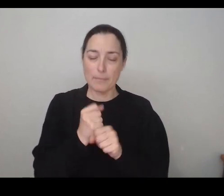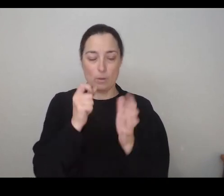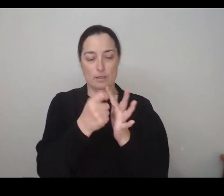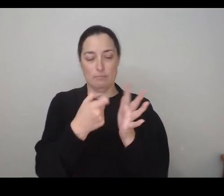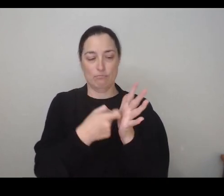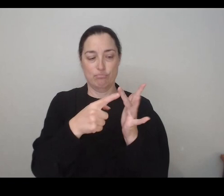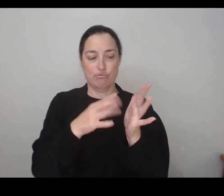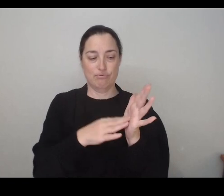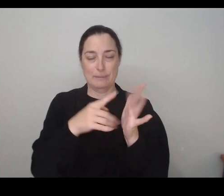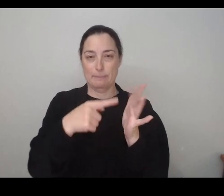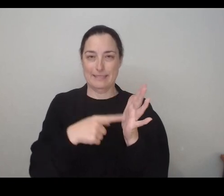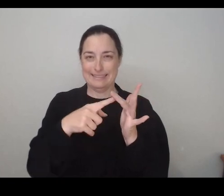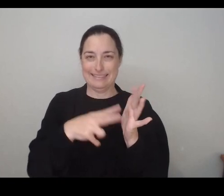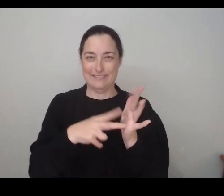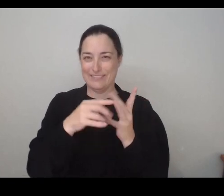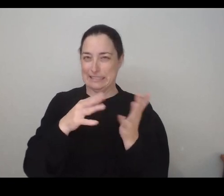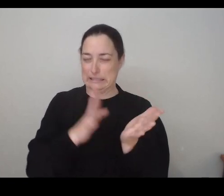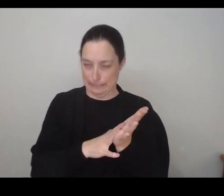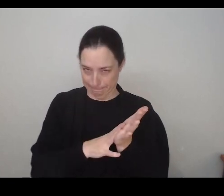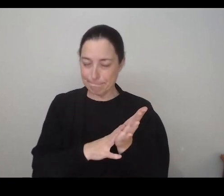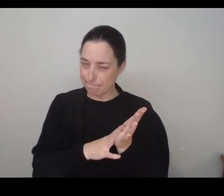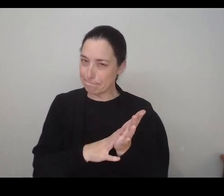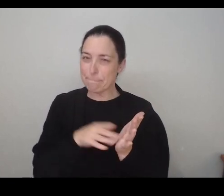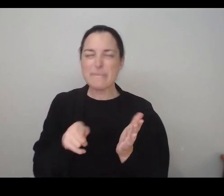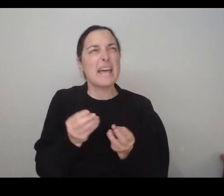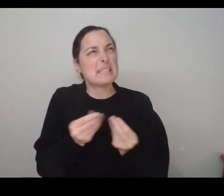which is truly something important, I mean, remembering, for example,